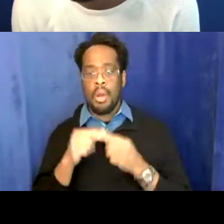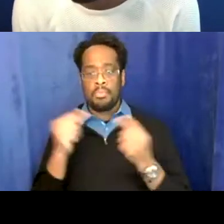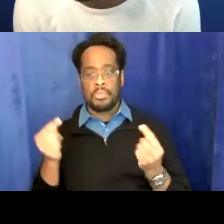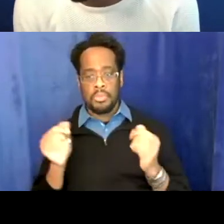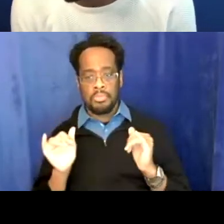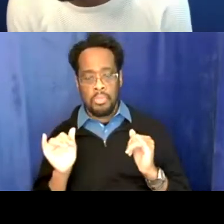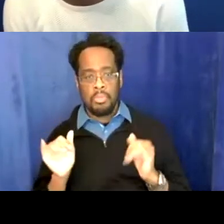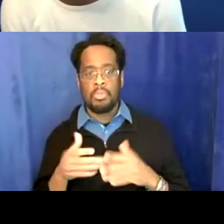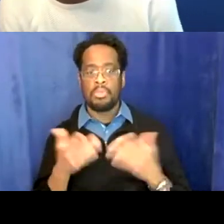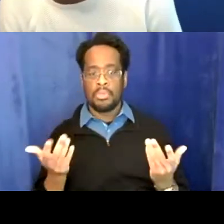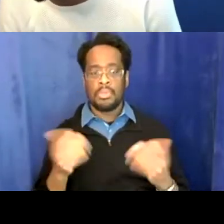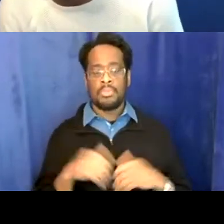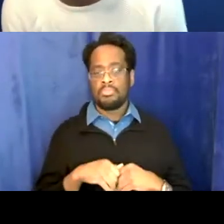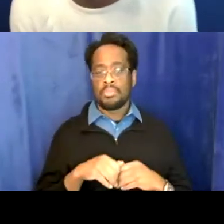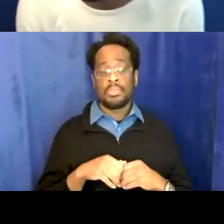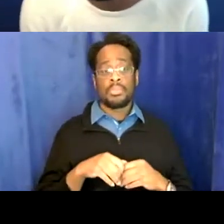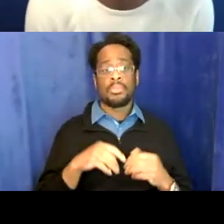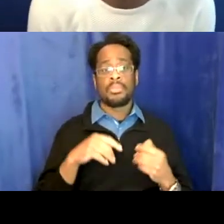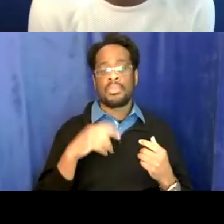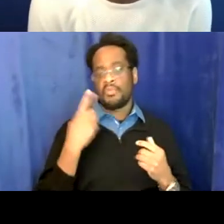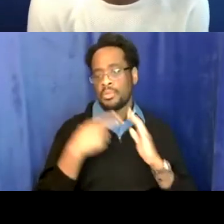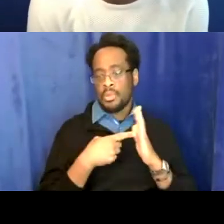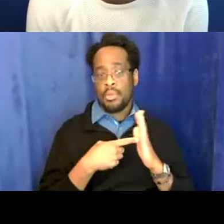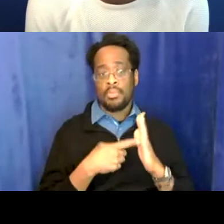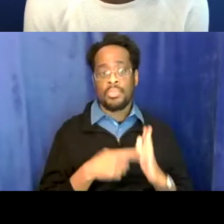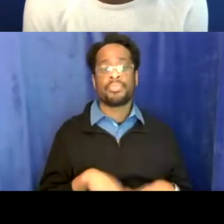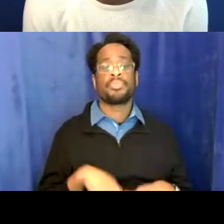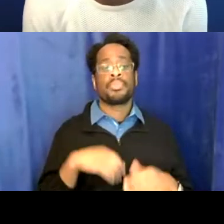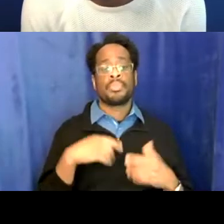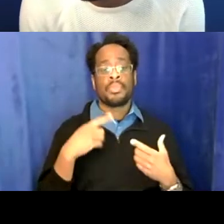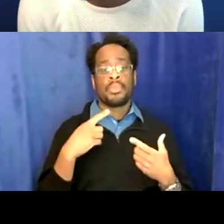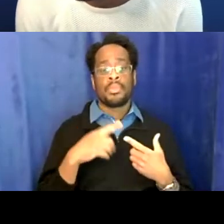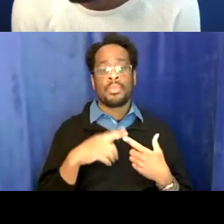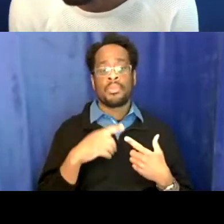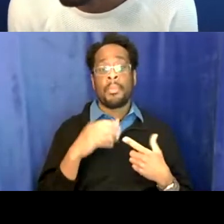go to one place they sign it different and another state may sign it opposite. For example um